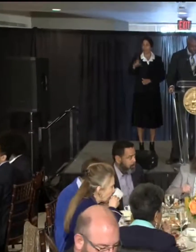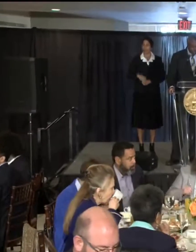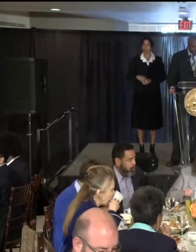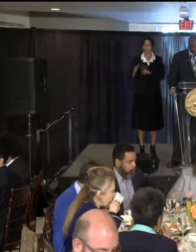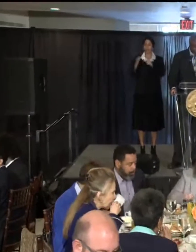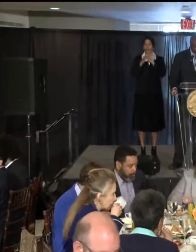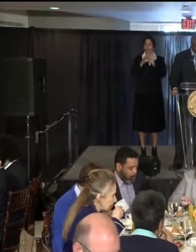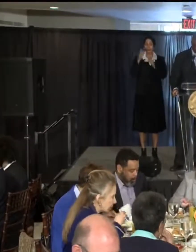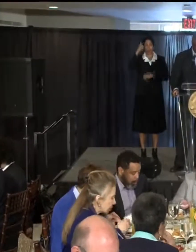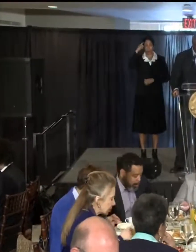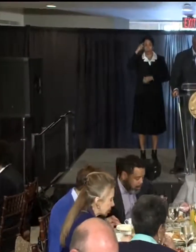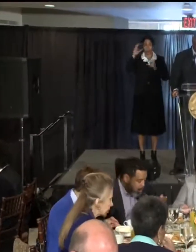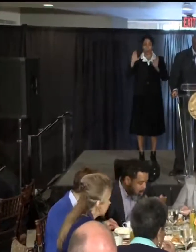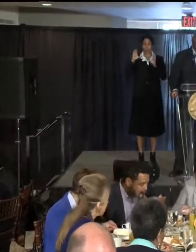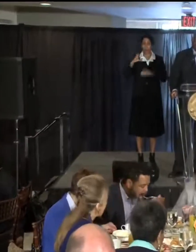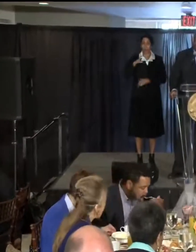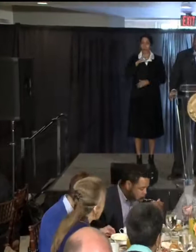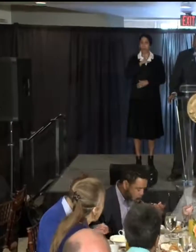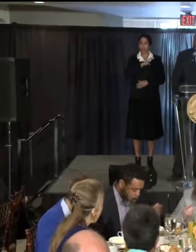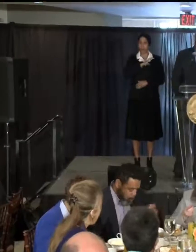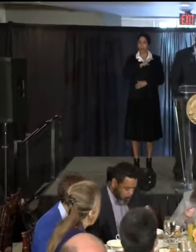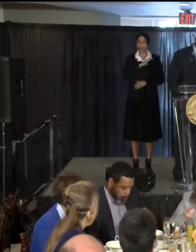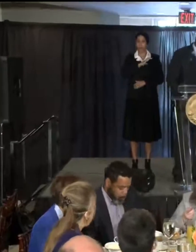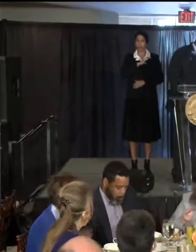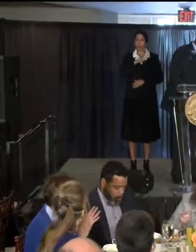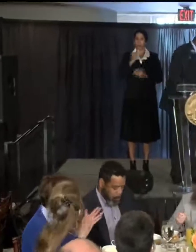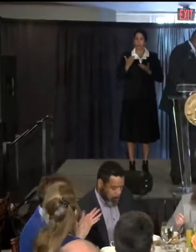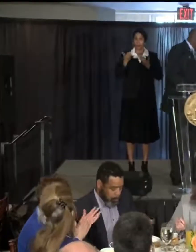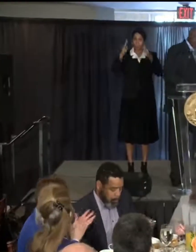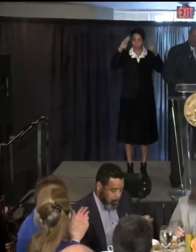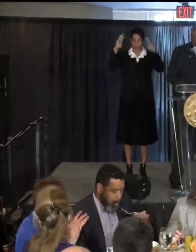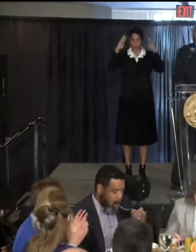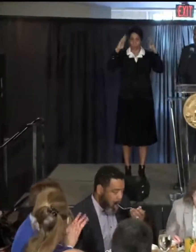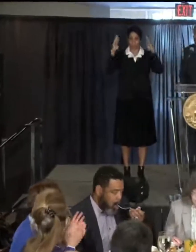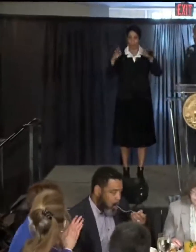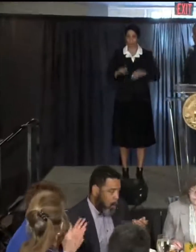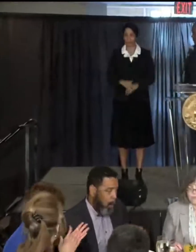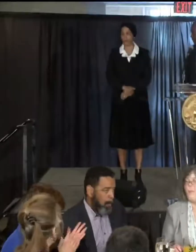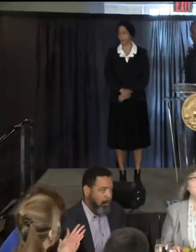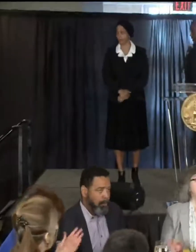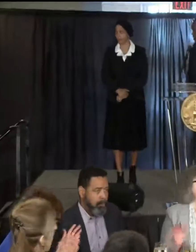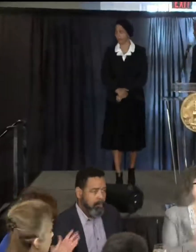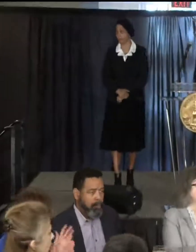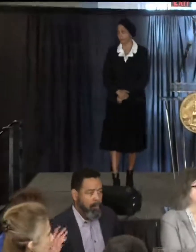GOVERNMENT OPERATIONS COMMITTEE TO GIVE GREETINGS.